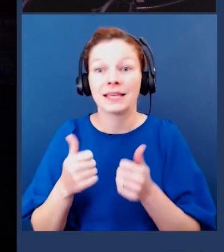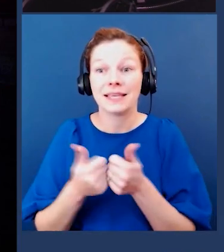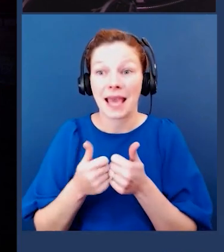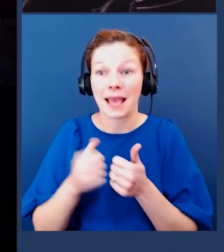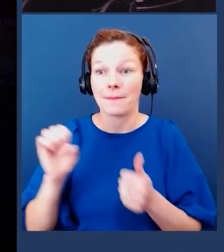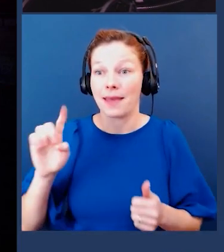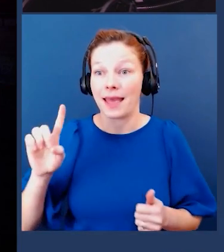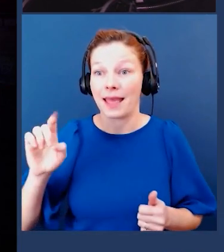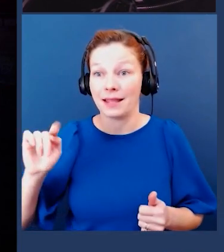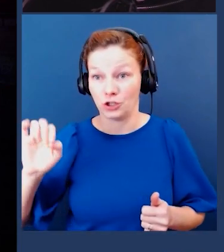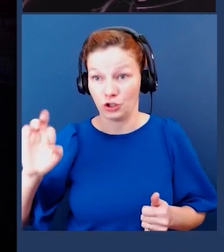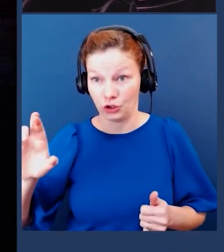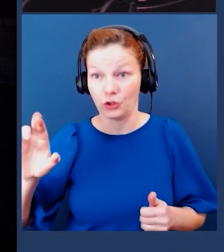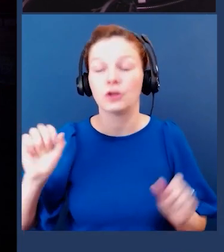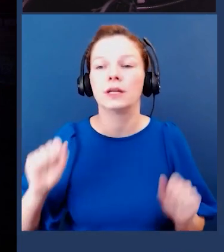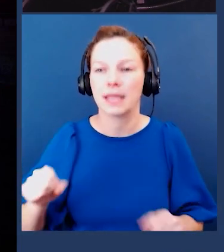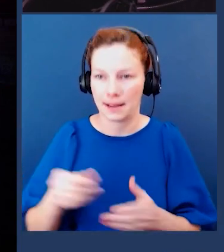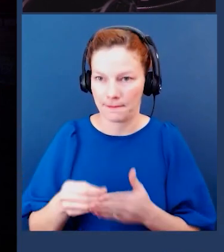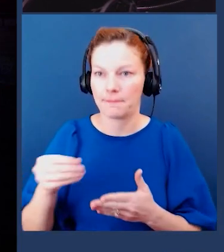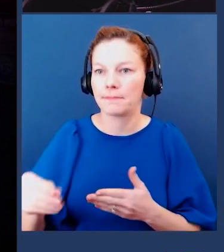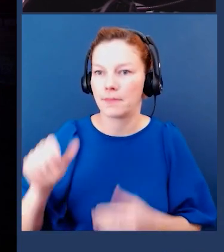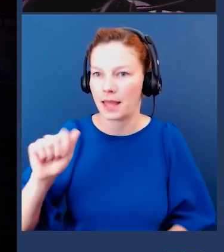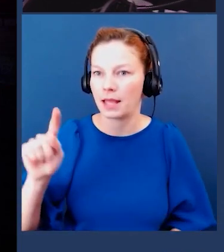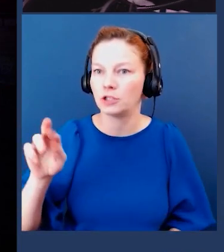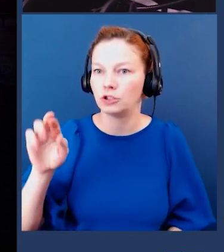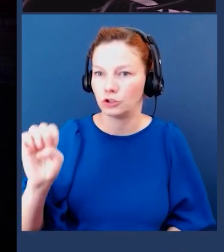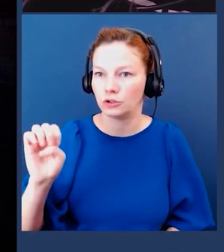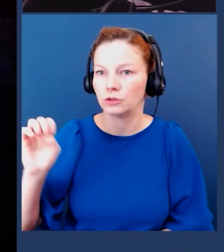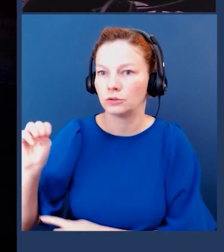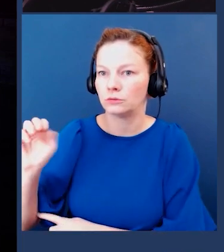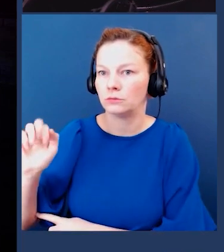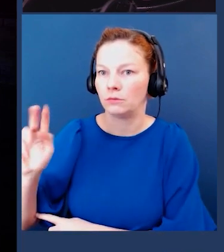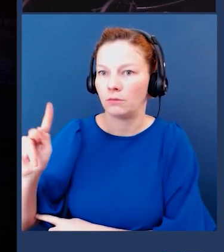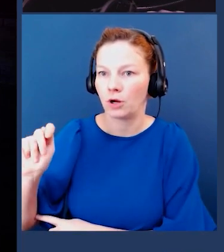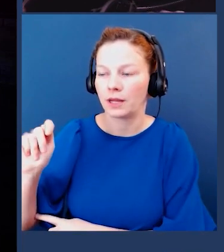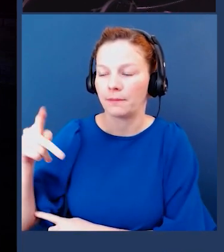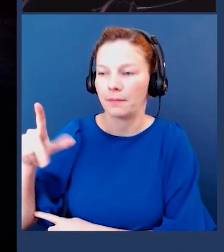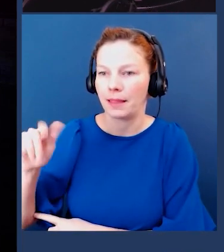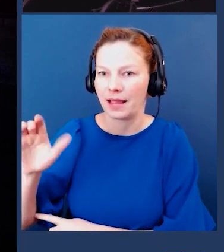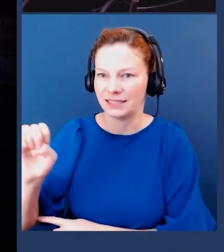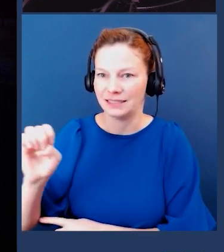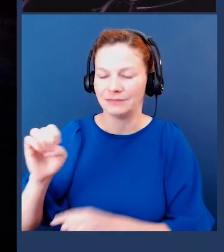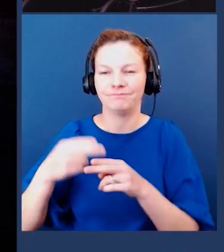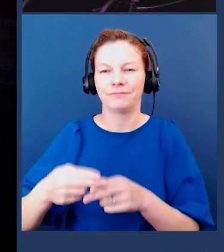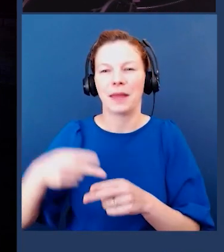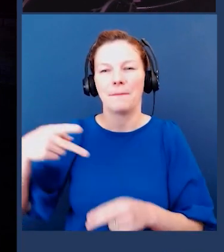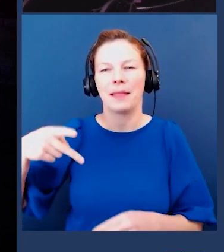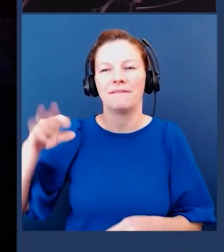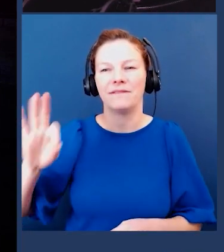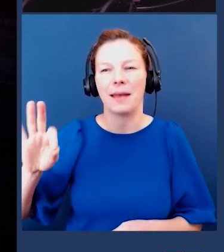on the Azure marketplace right now is labeled PlayFab XR. These will be just renamed XR extension for PlayFab,